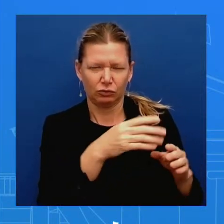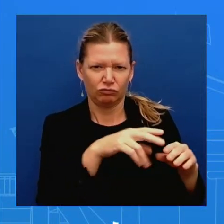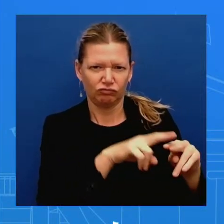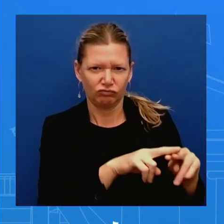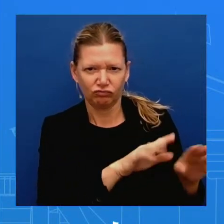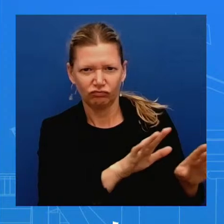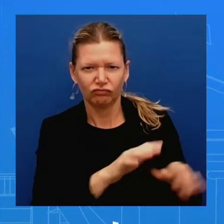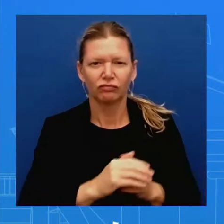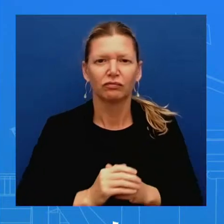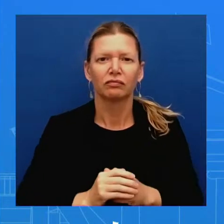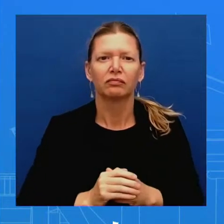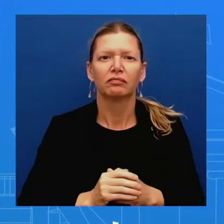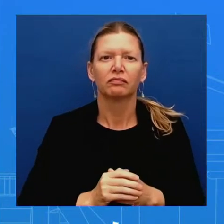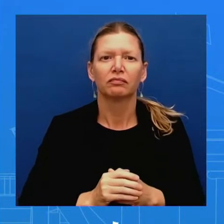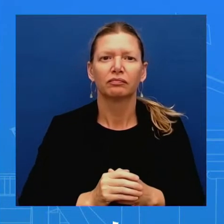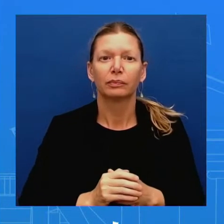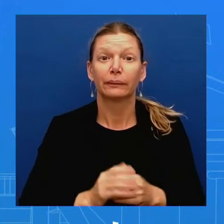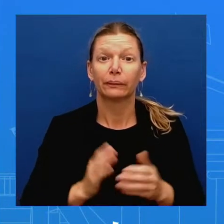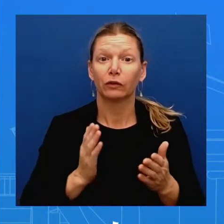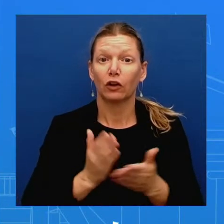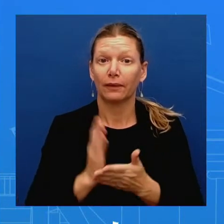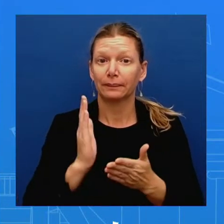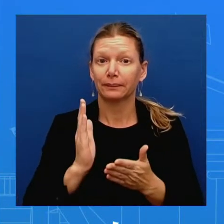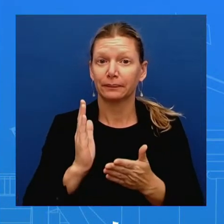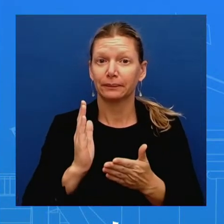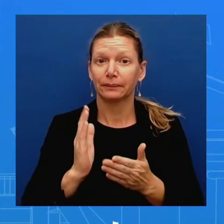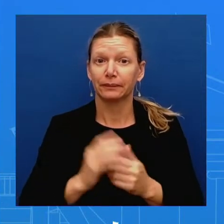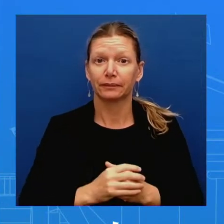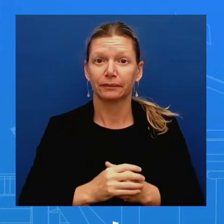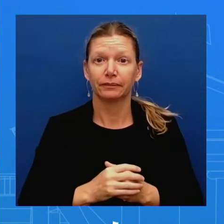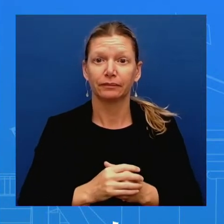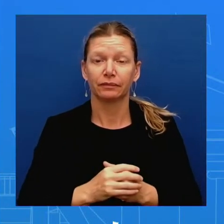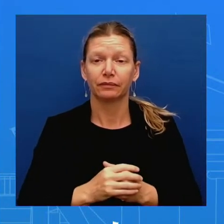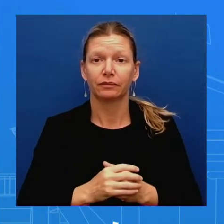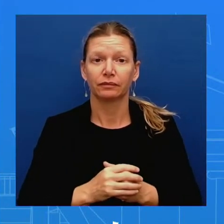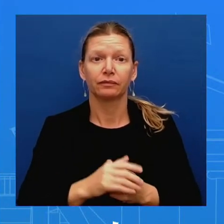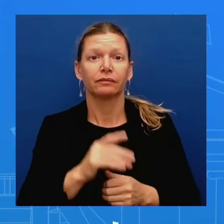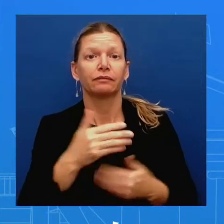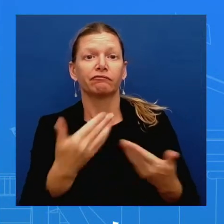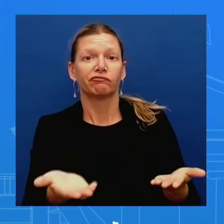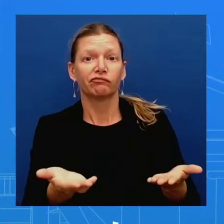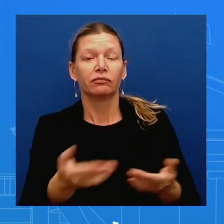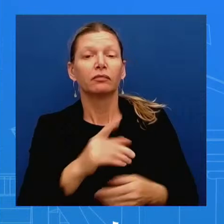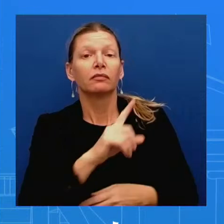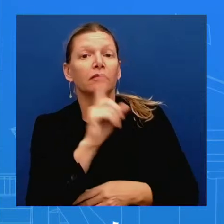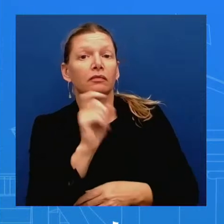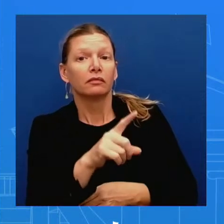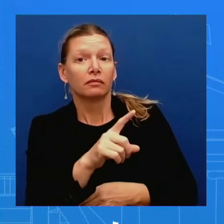Ms. Jean-Pierre: Yeah, of course. The Press: First, President Biden decided to block the release of the audio of his interview with the special counsel.